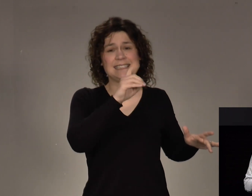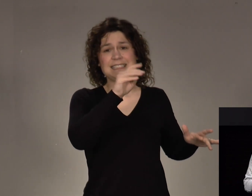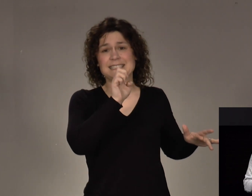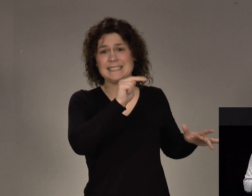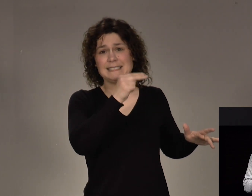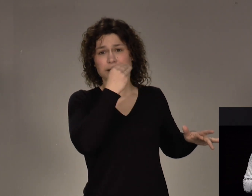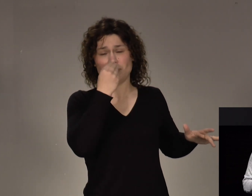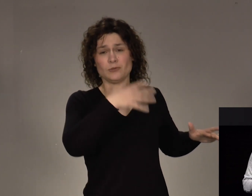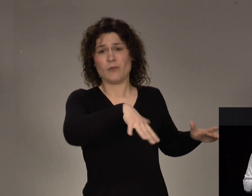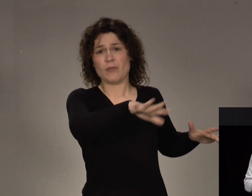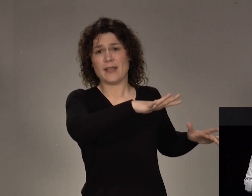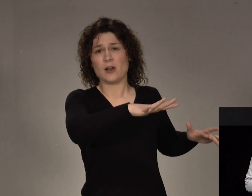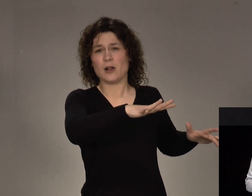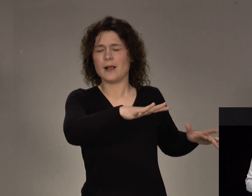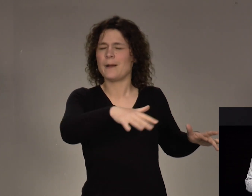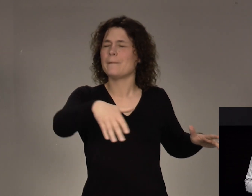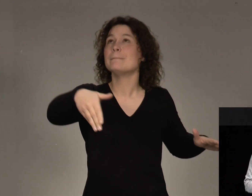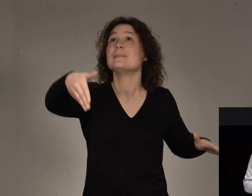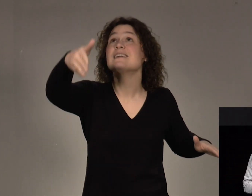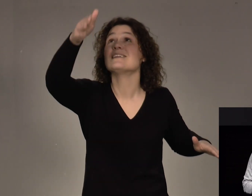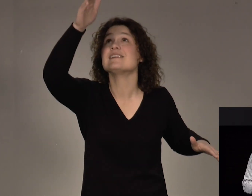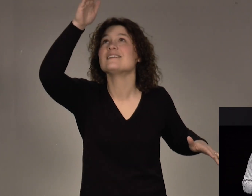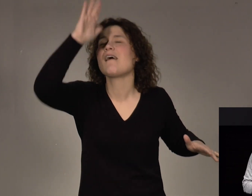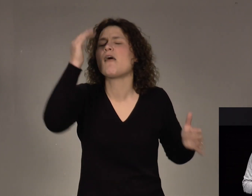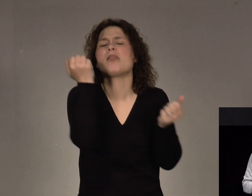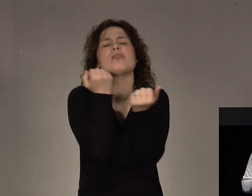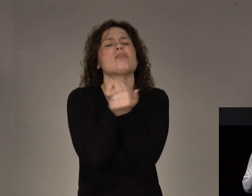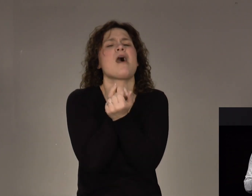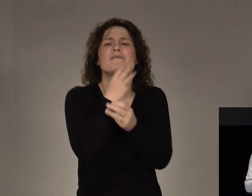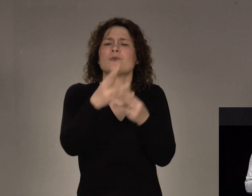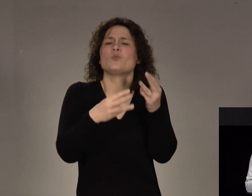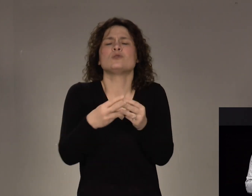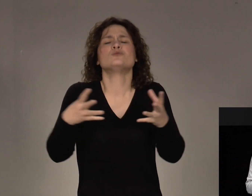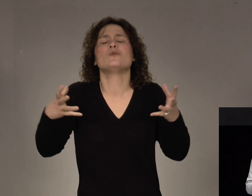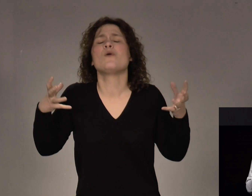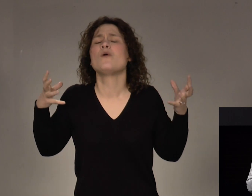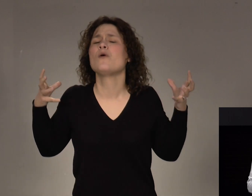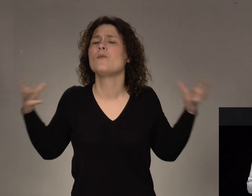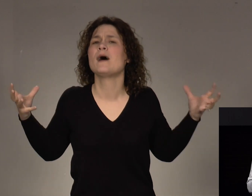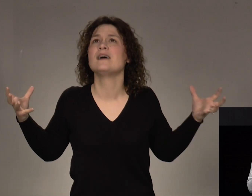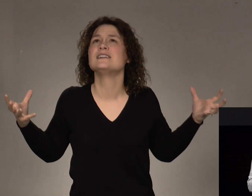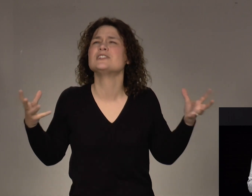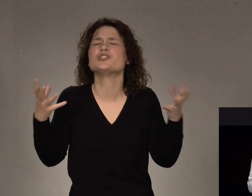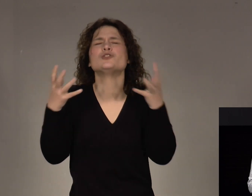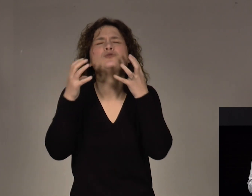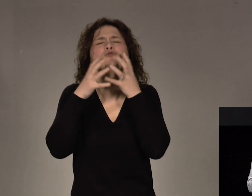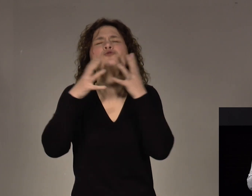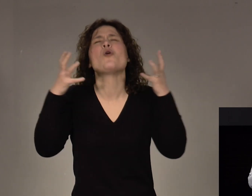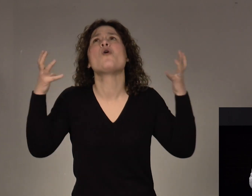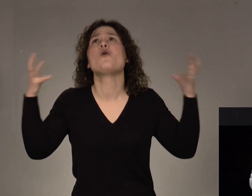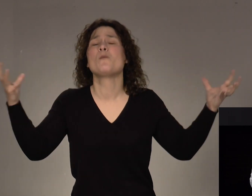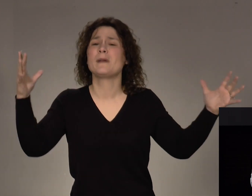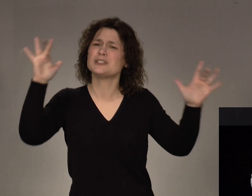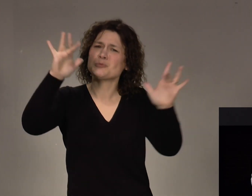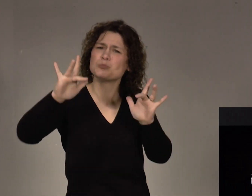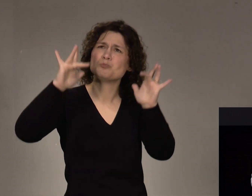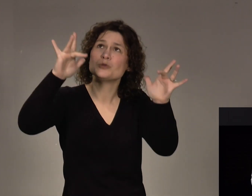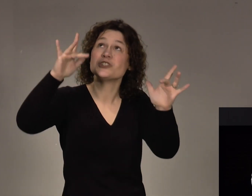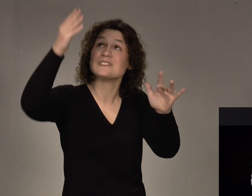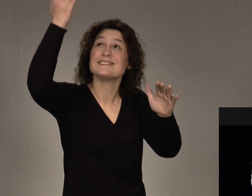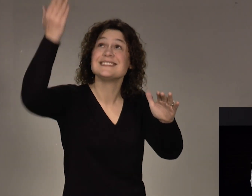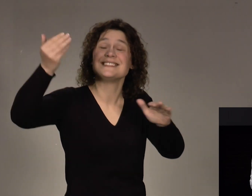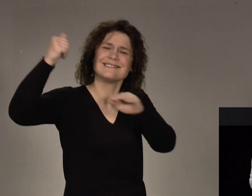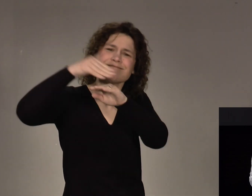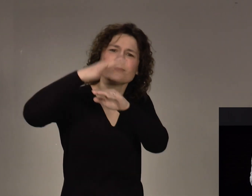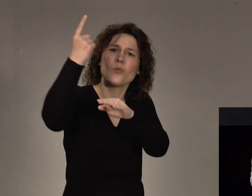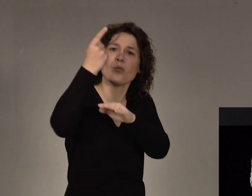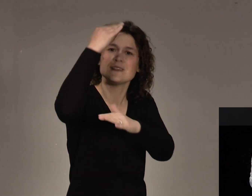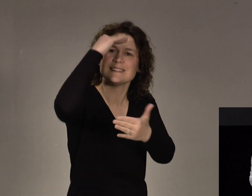God so loved the world." God who is rich in mercy sent His only Son on a search